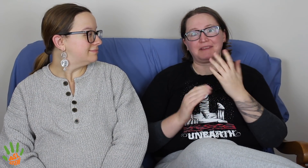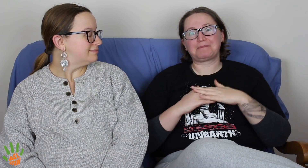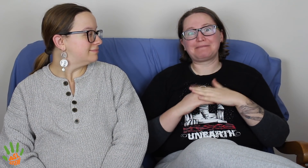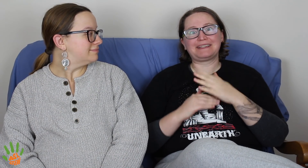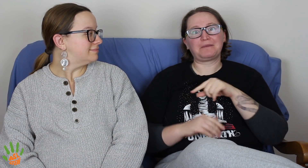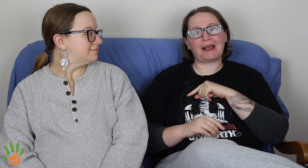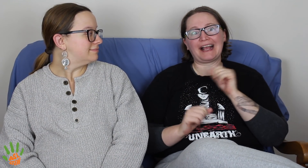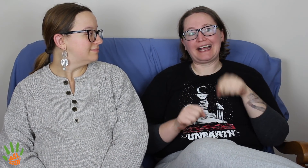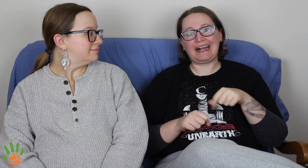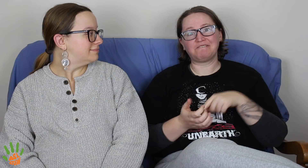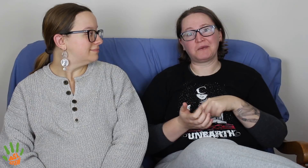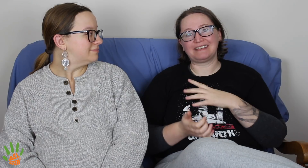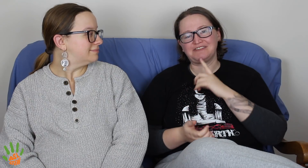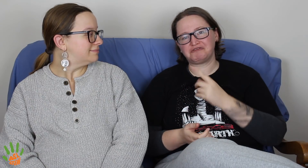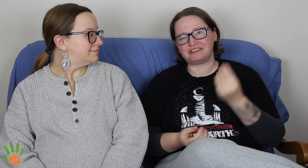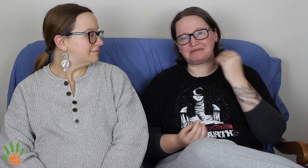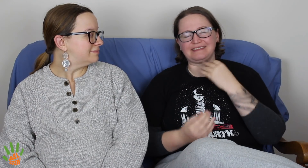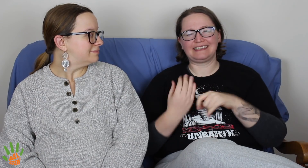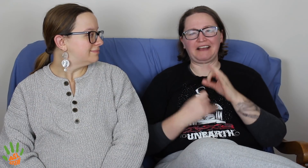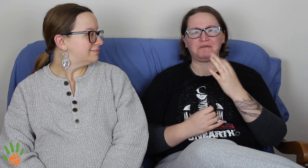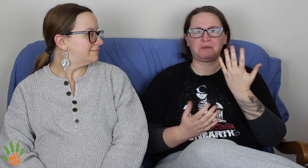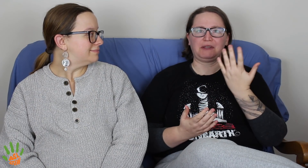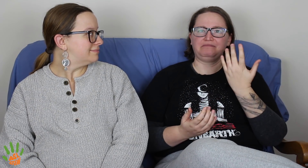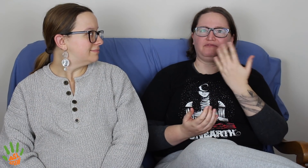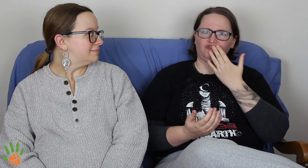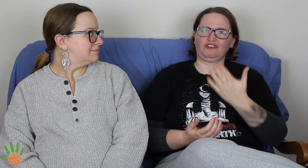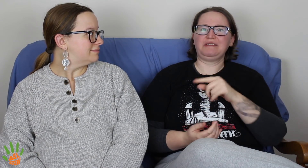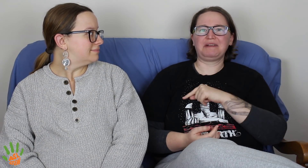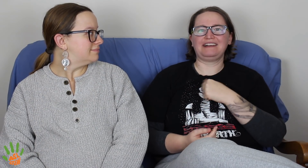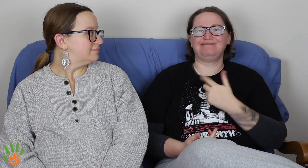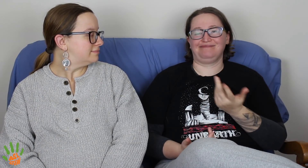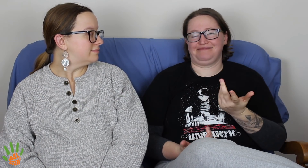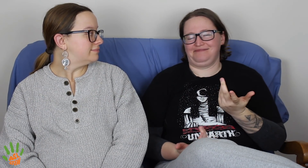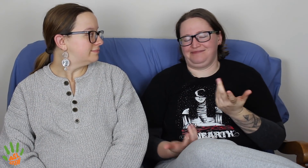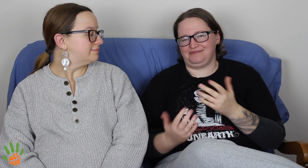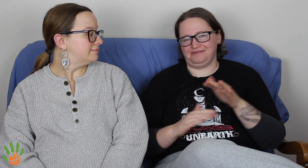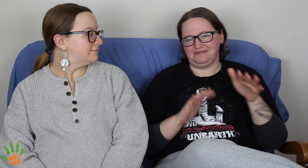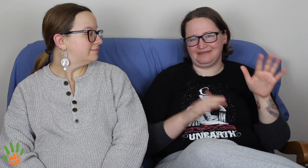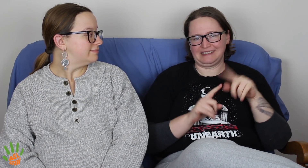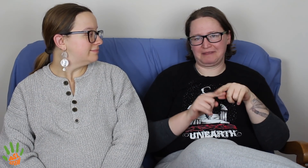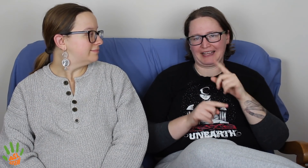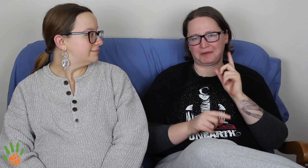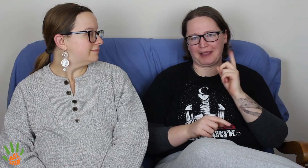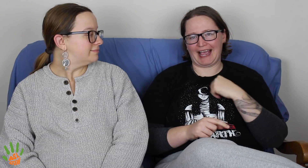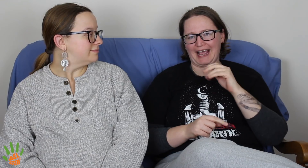Usually I can only get a minimum quality type of hearing aid. I can't afford to get a high quality hearing aid.